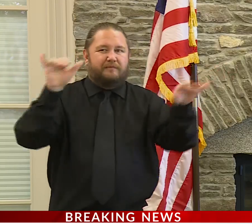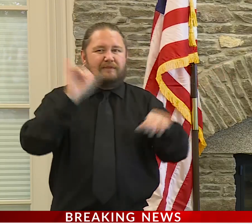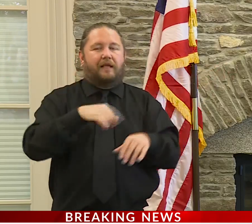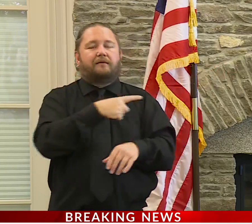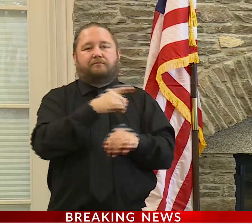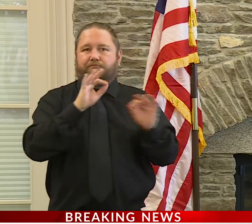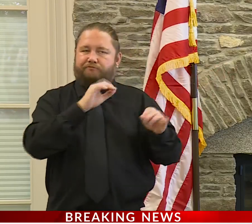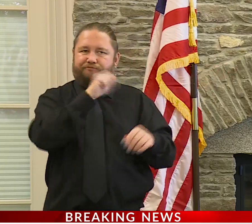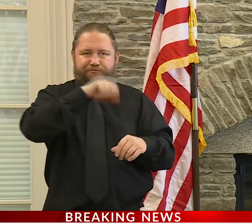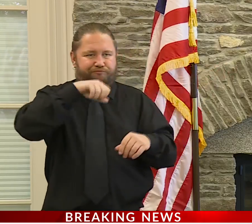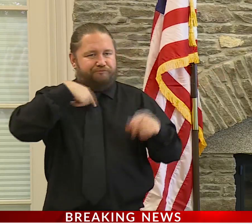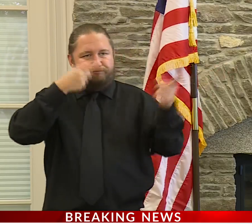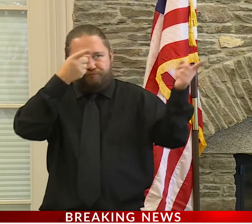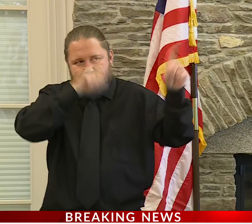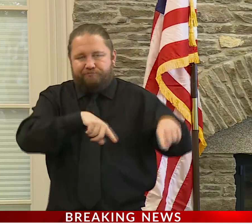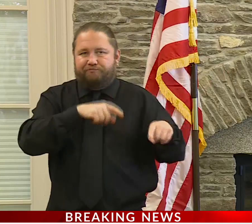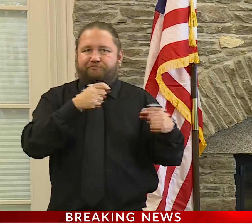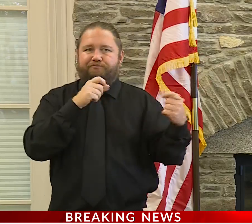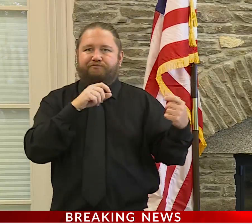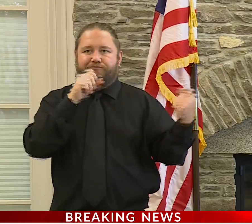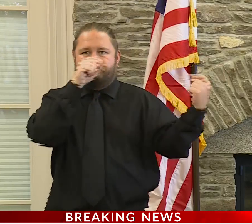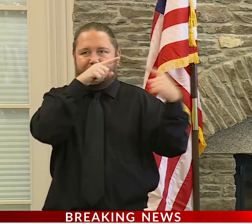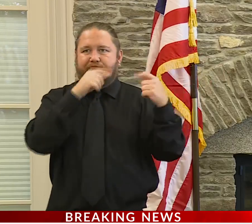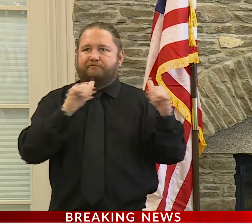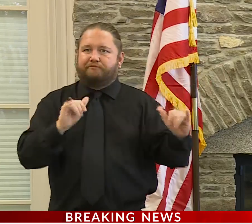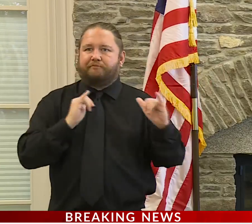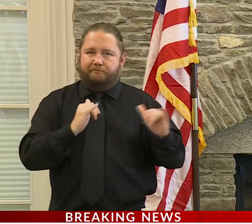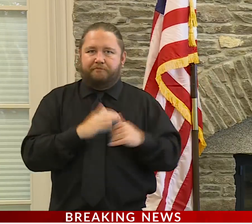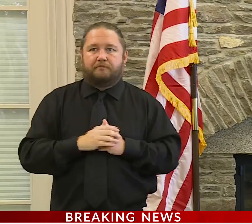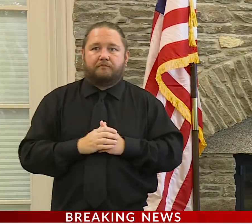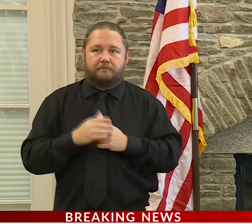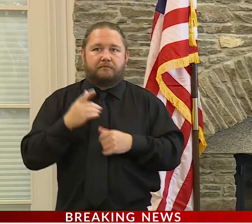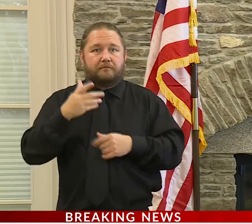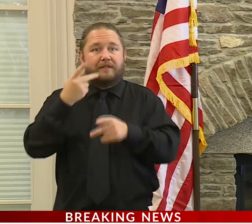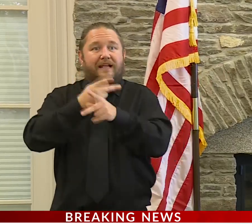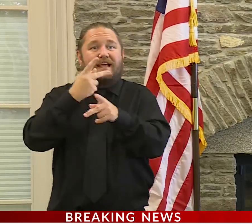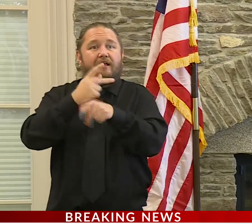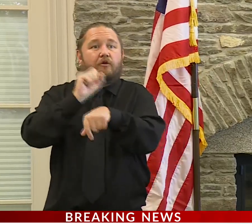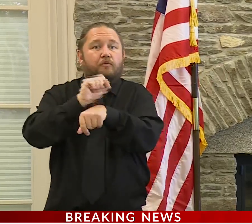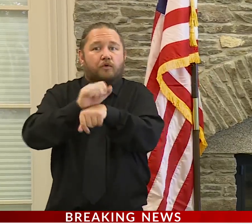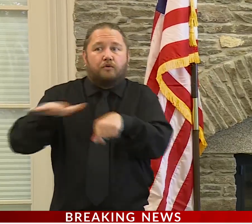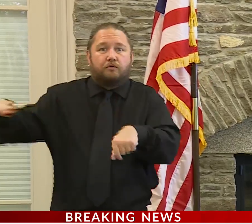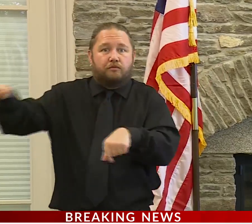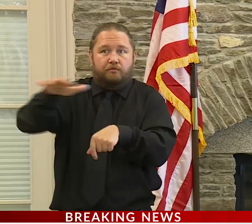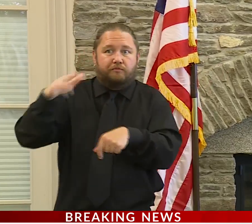GETTING EVERYONE VACCINATED, INCLUDING THOSE IN HEALTH CARE WORKERS. THEY'RE TAKING CARE